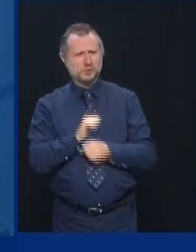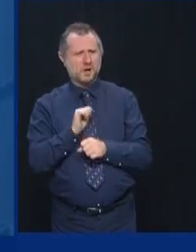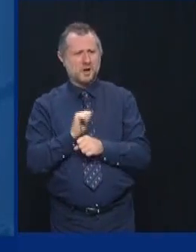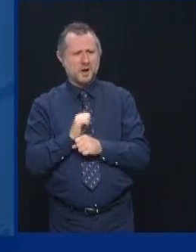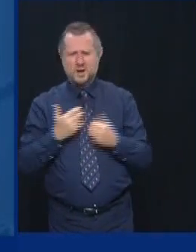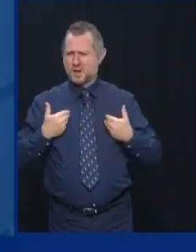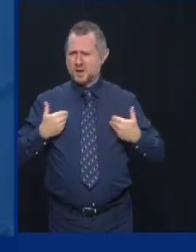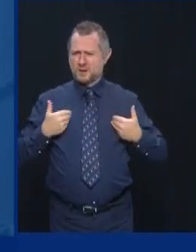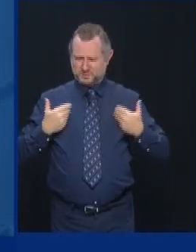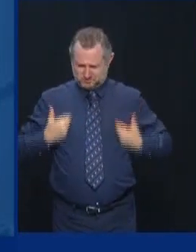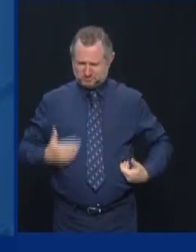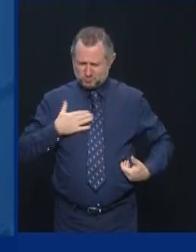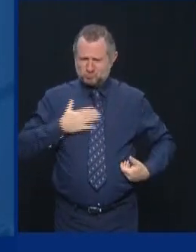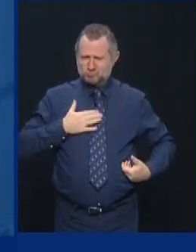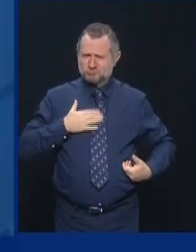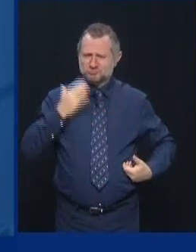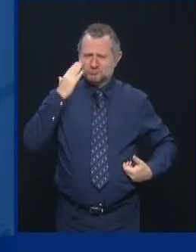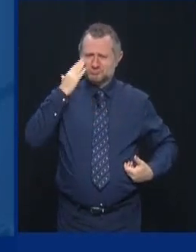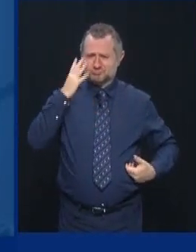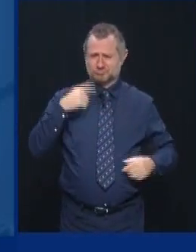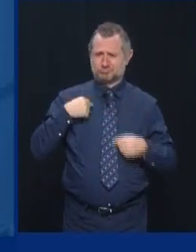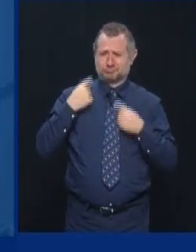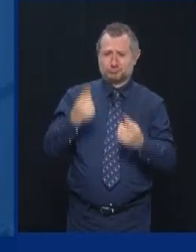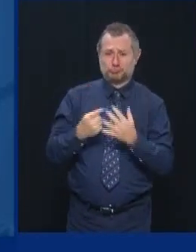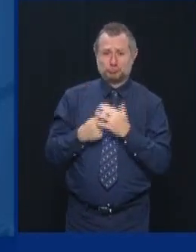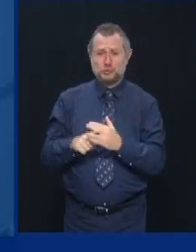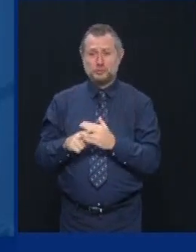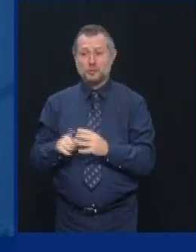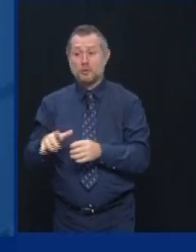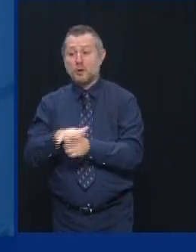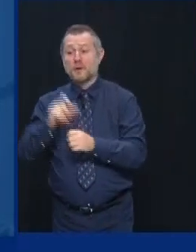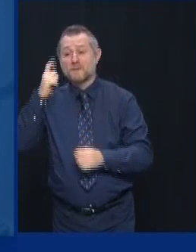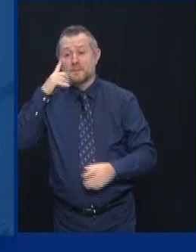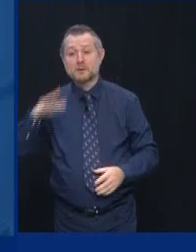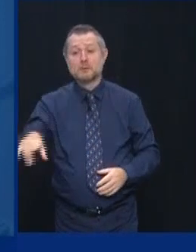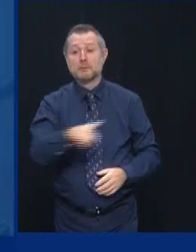HAPPY WITH ME. I'M ELECTED TO DO A JOB AND BE RESPONSIBLE.